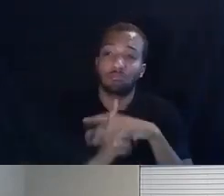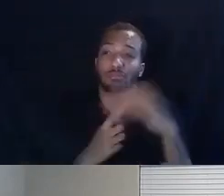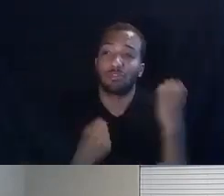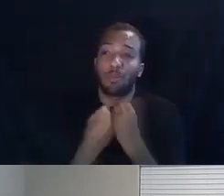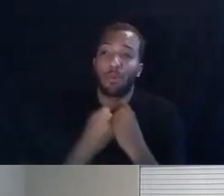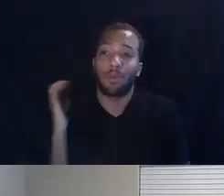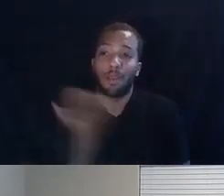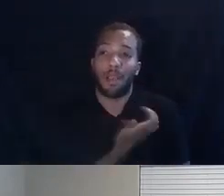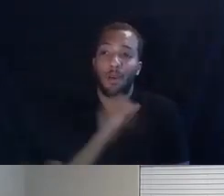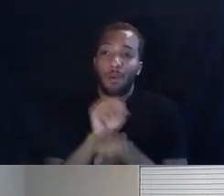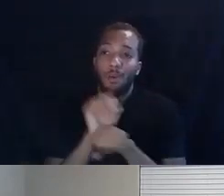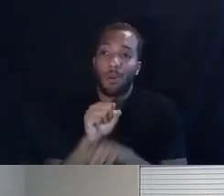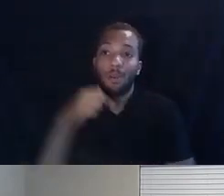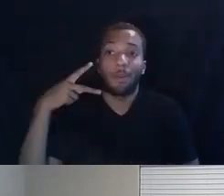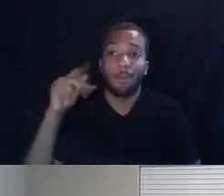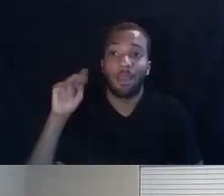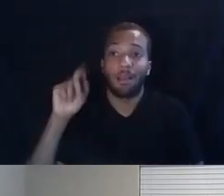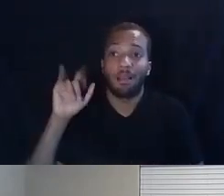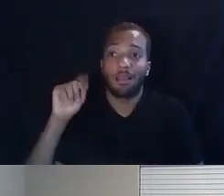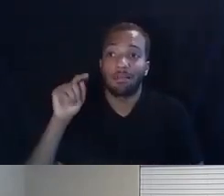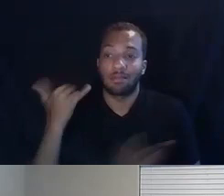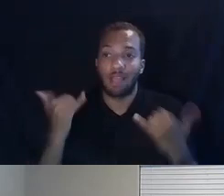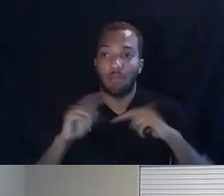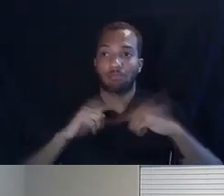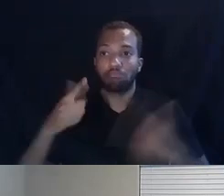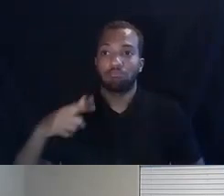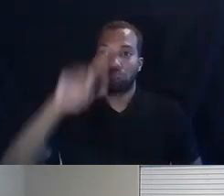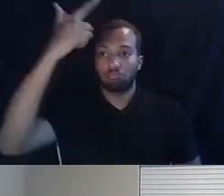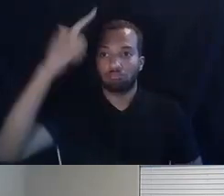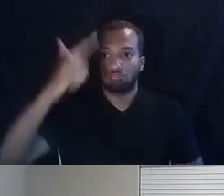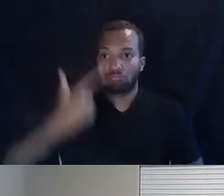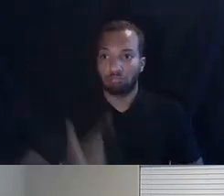Panelists, please introduce yourselves in the order that's listed on the next slide.